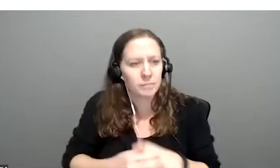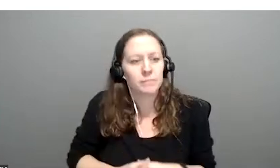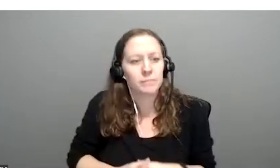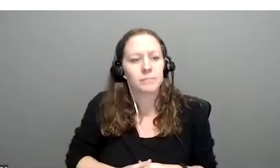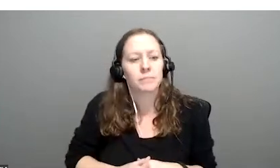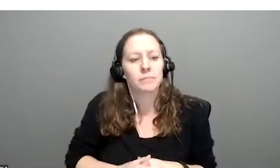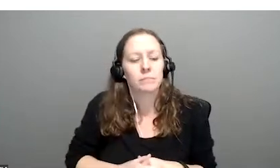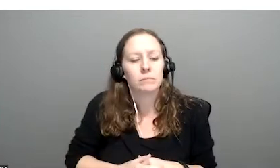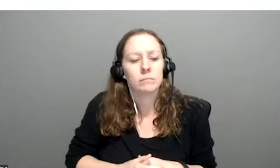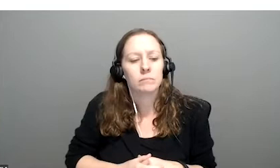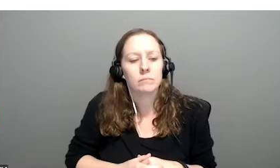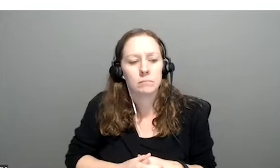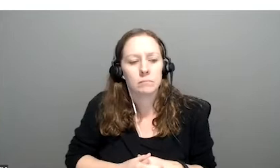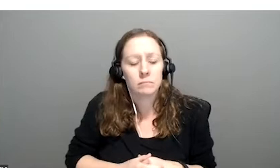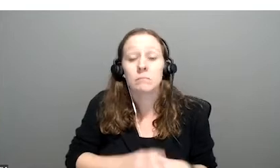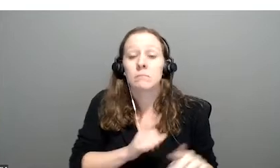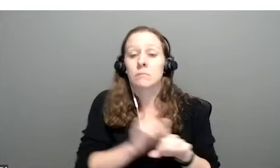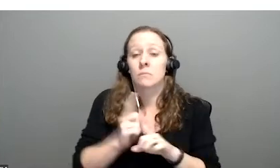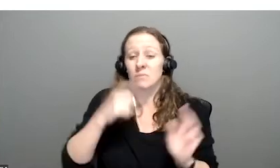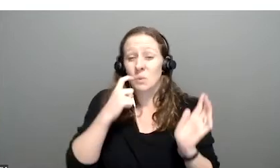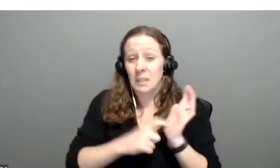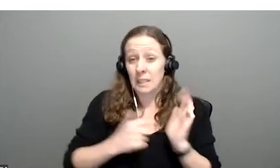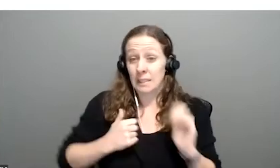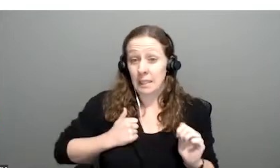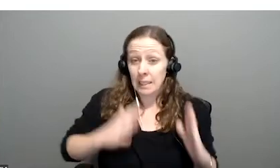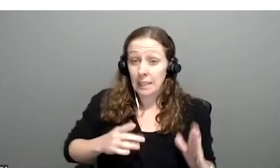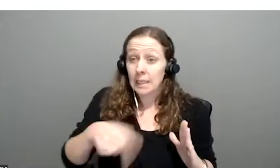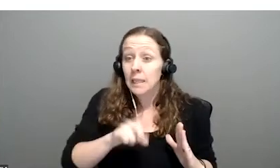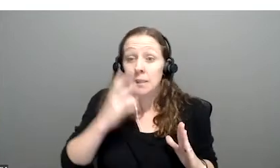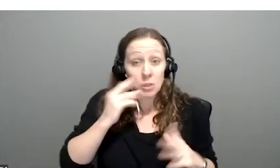Canadians experience different barriers to employment, education and training,